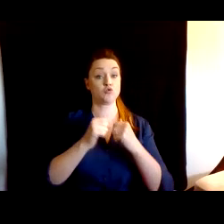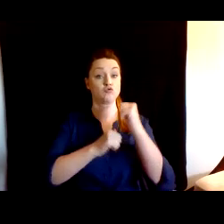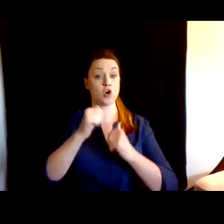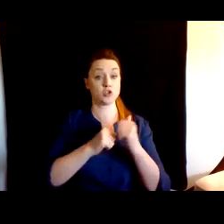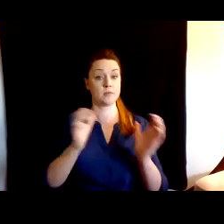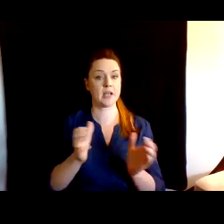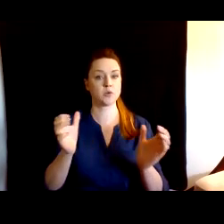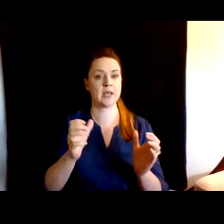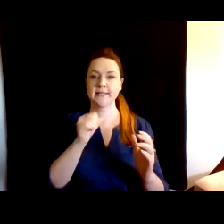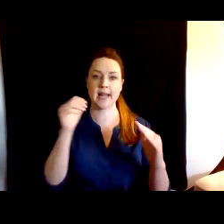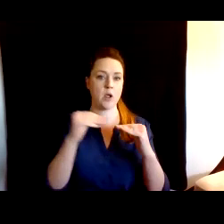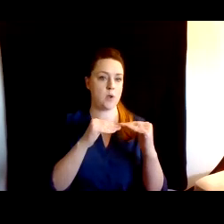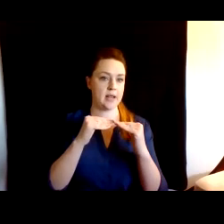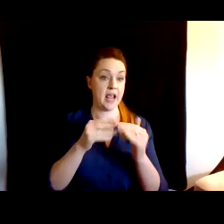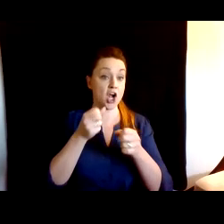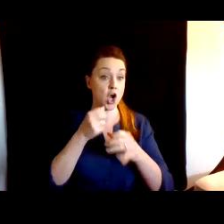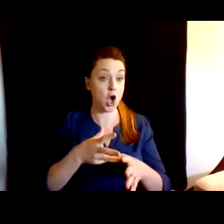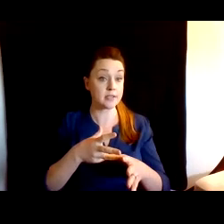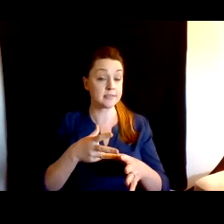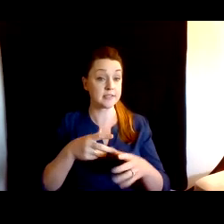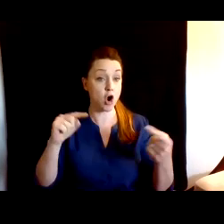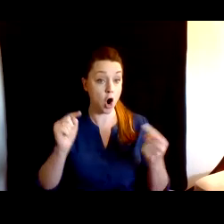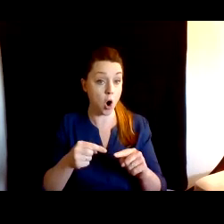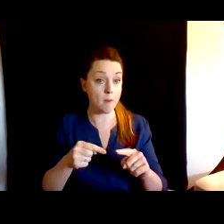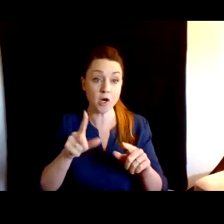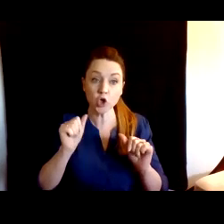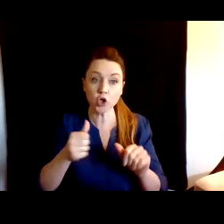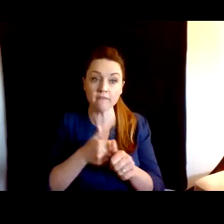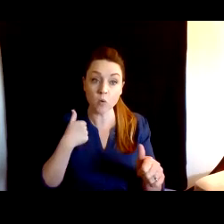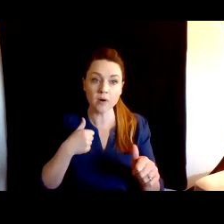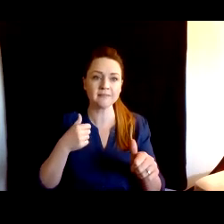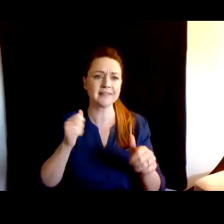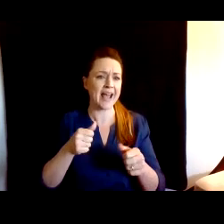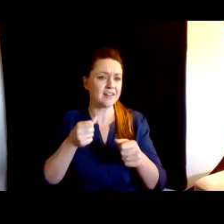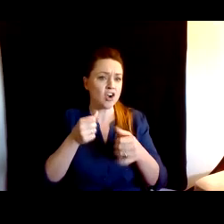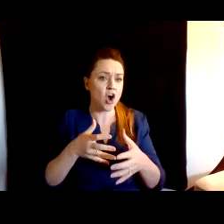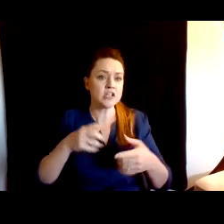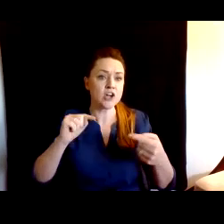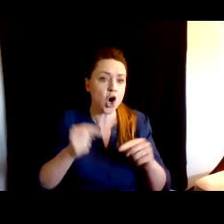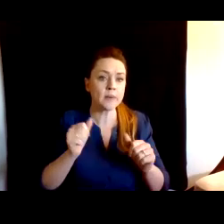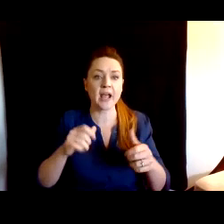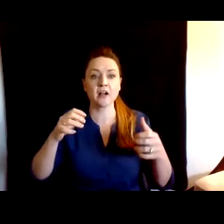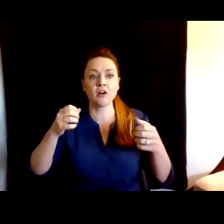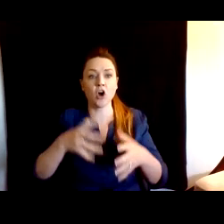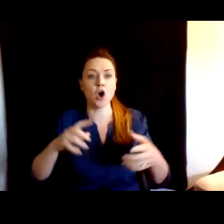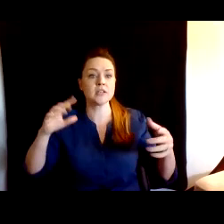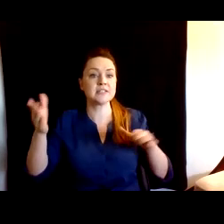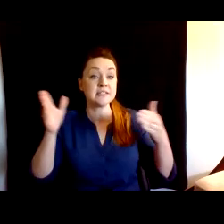and causes preventable harm, injury, and or death. It examines how economic, political, medical,